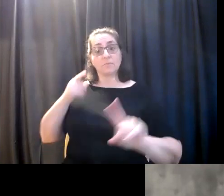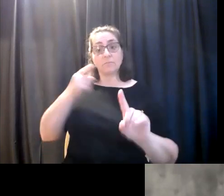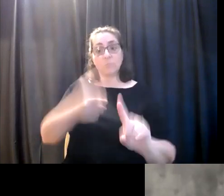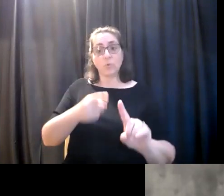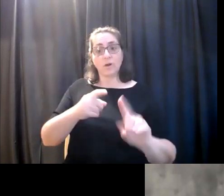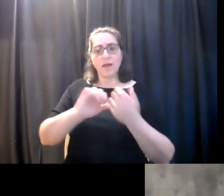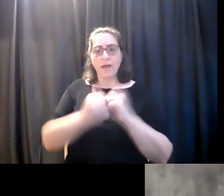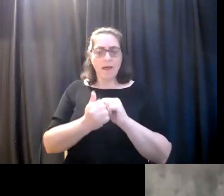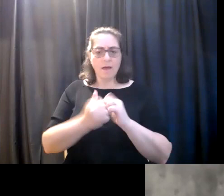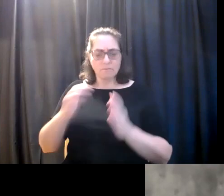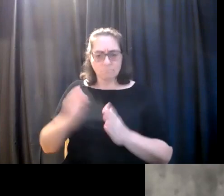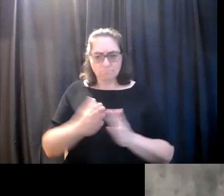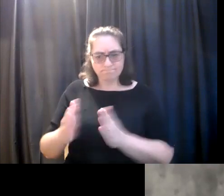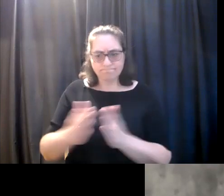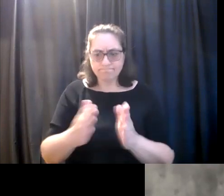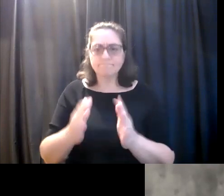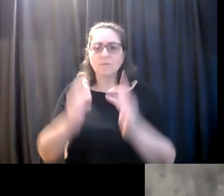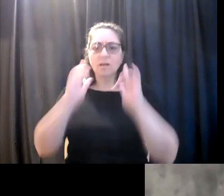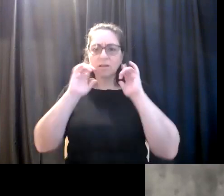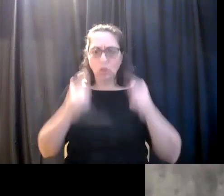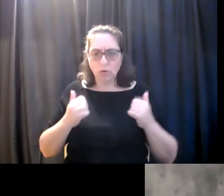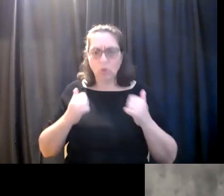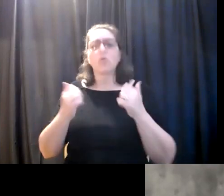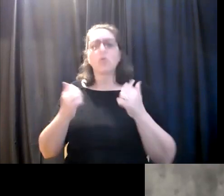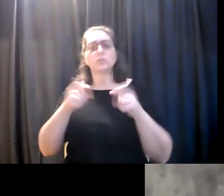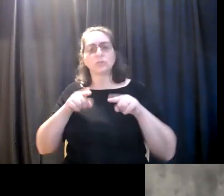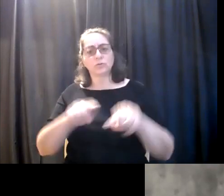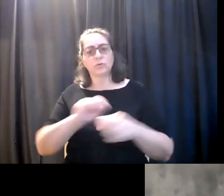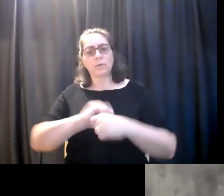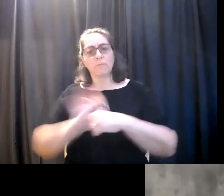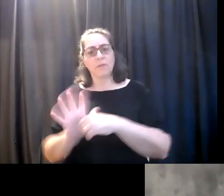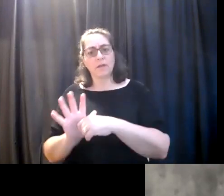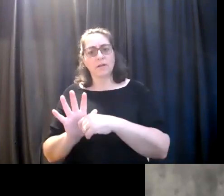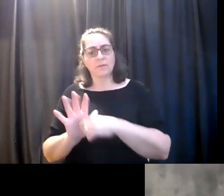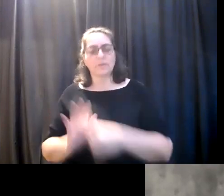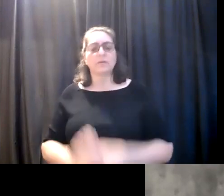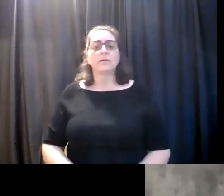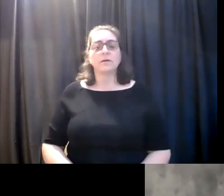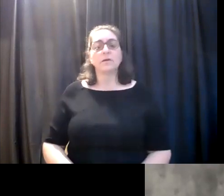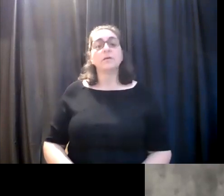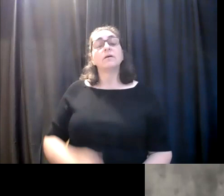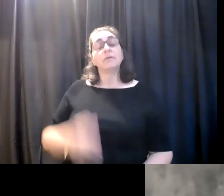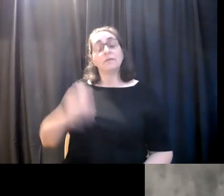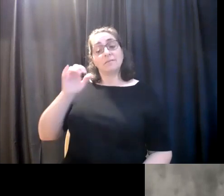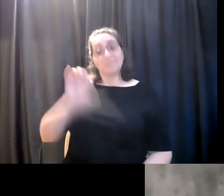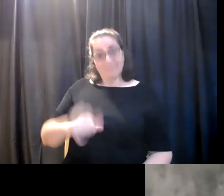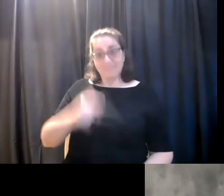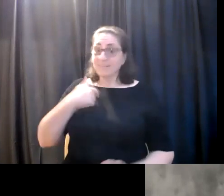taking notes, the wonderful people at CHC will be sure to send follow up e ill mas with details,